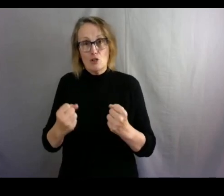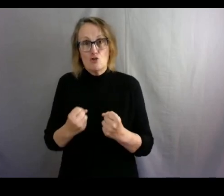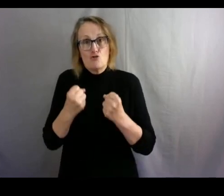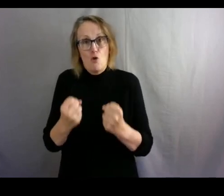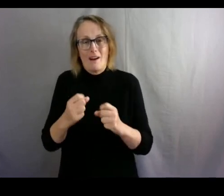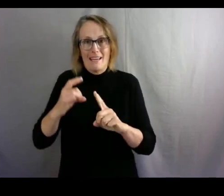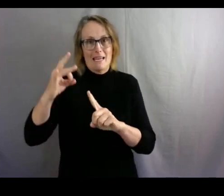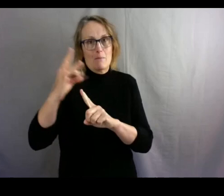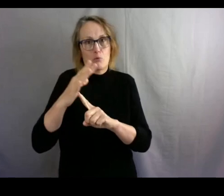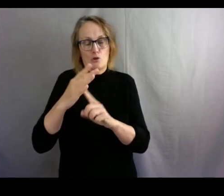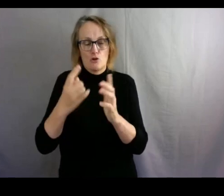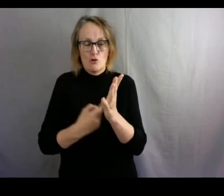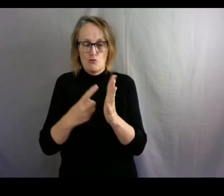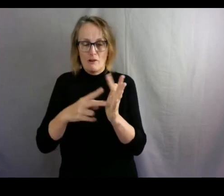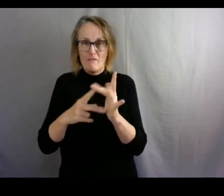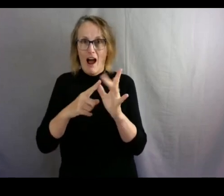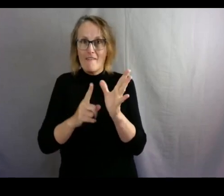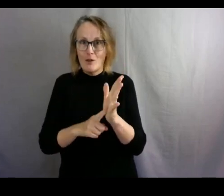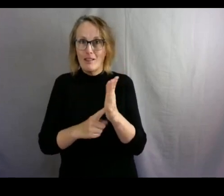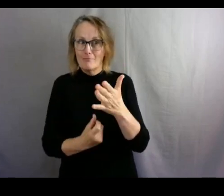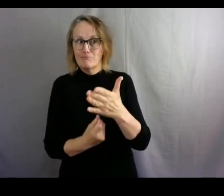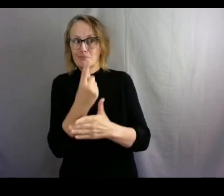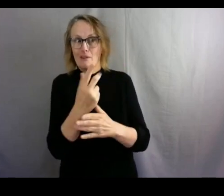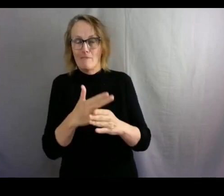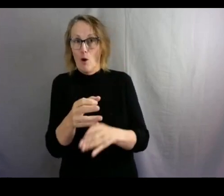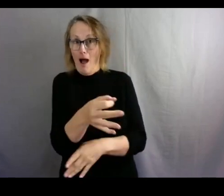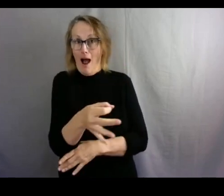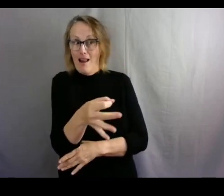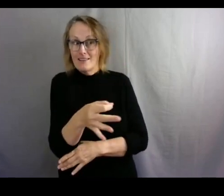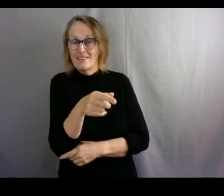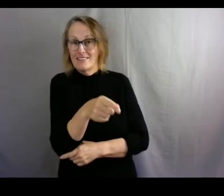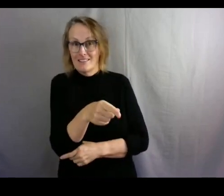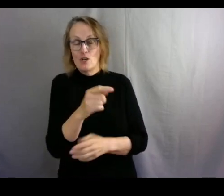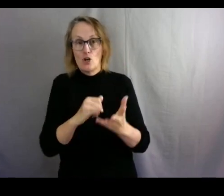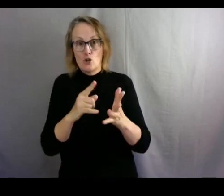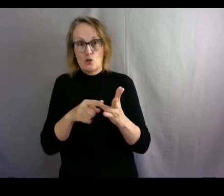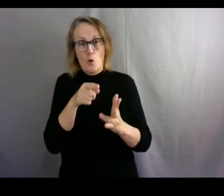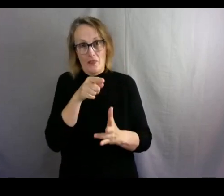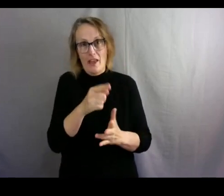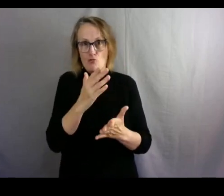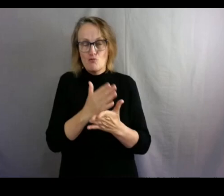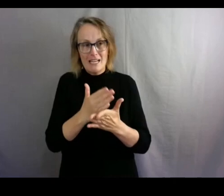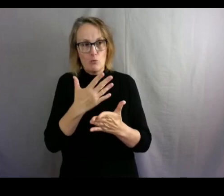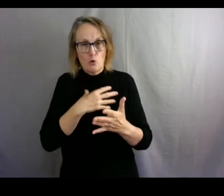in Marquesas Islands, and so they are mainly focused on revival around their own language, their own dance,